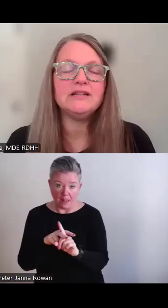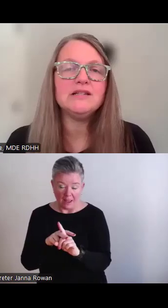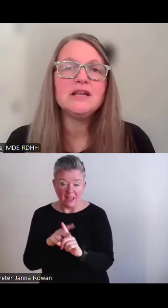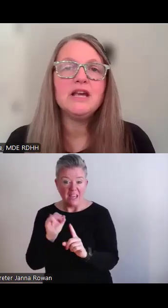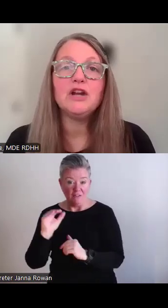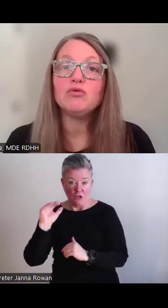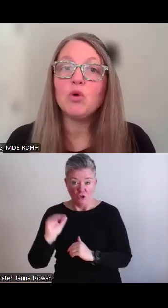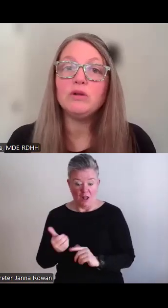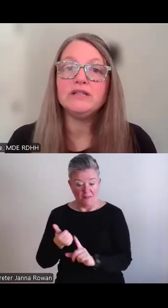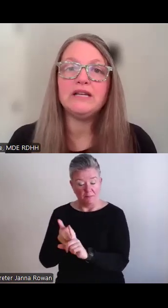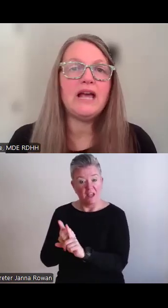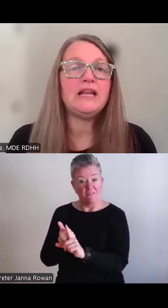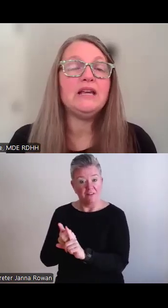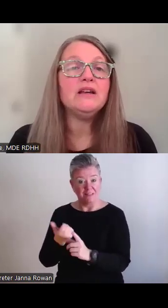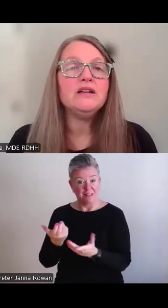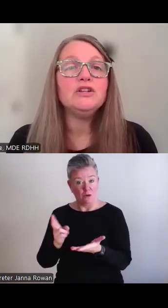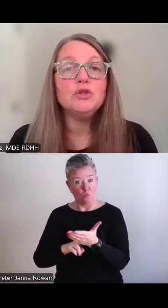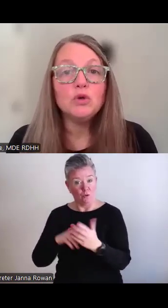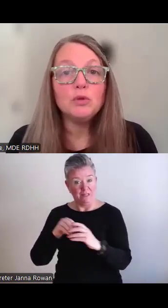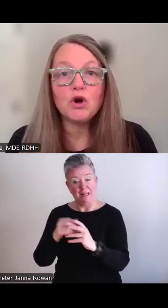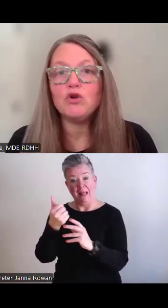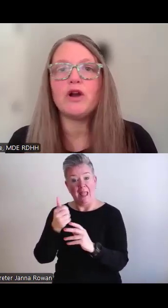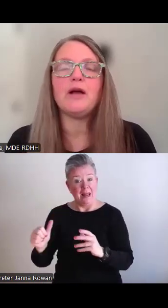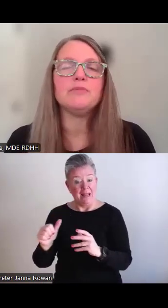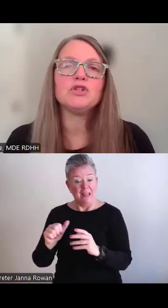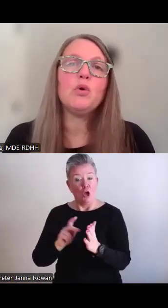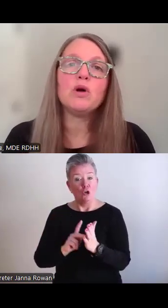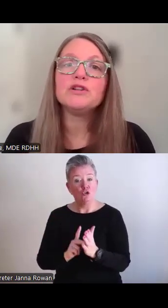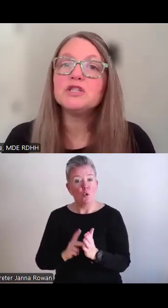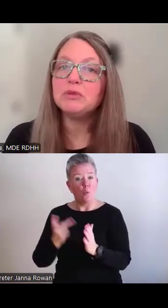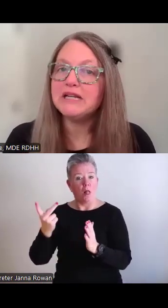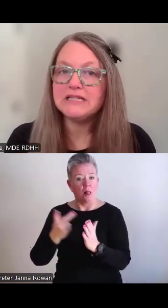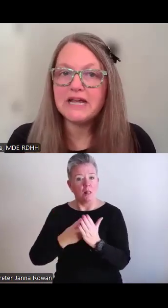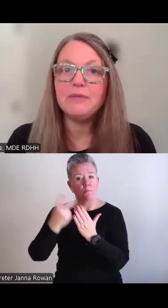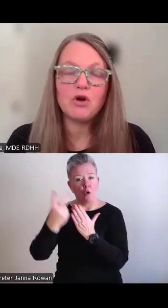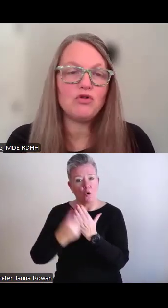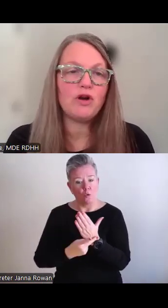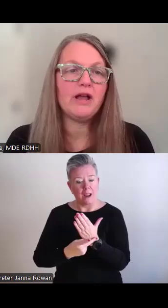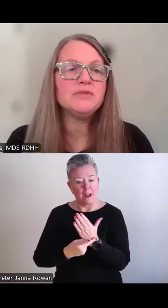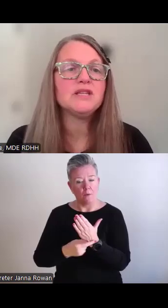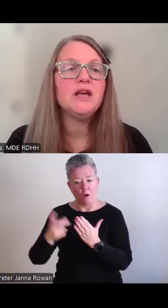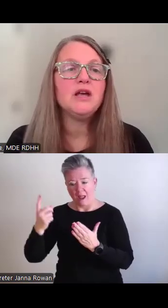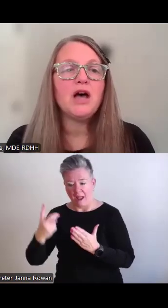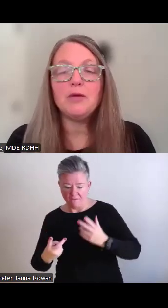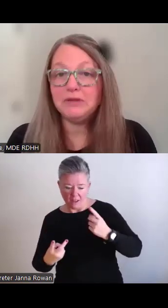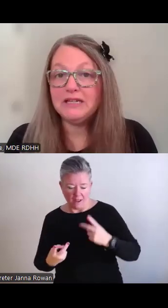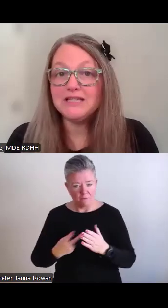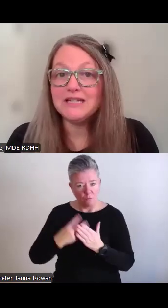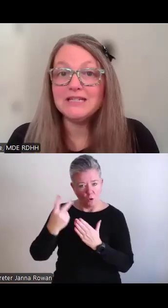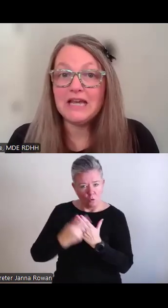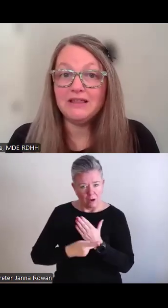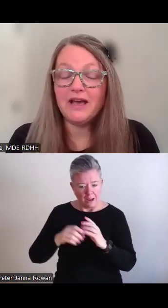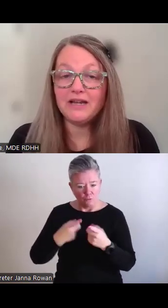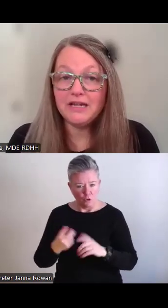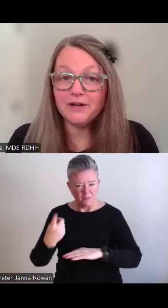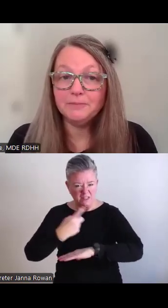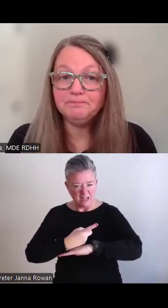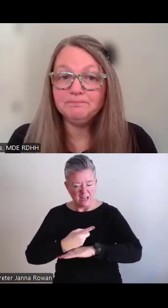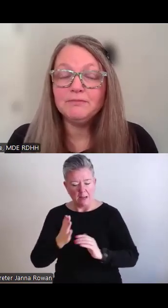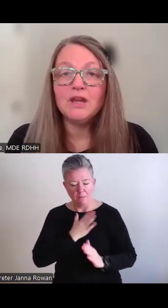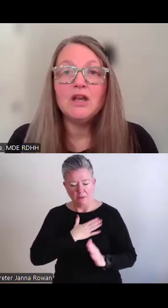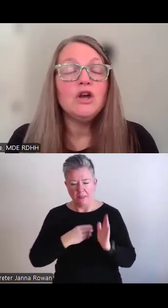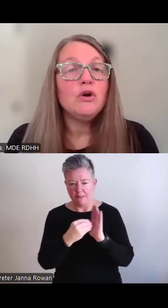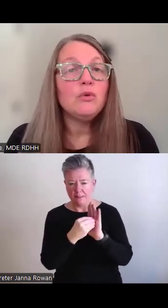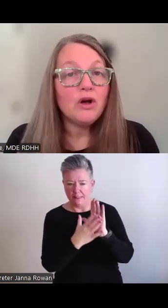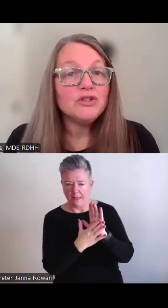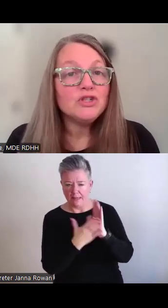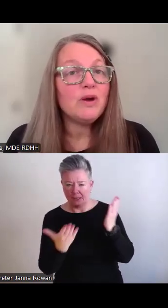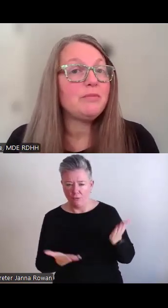is enrolled in any dual programs or split day programs, please indicate that here. We also want